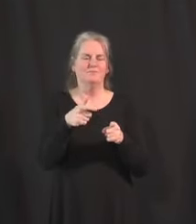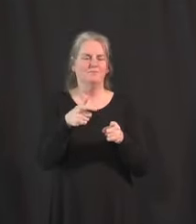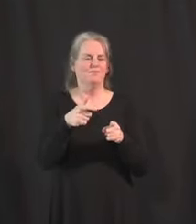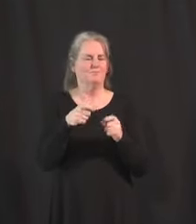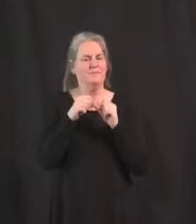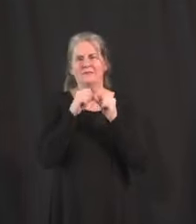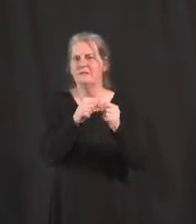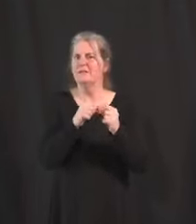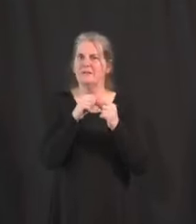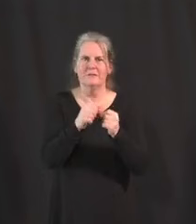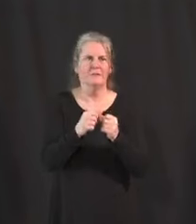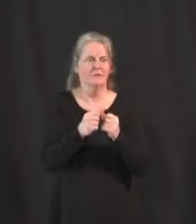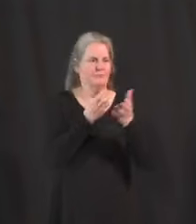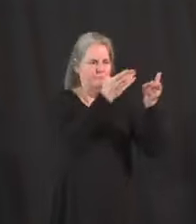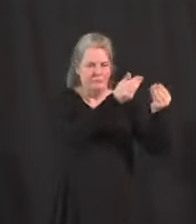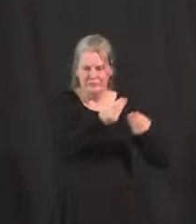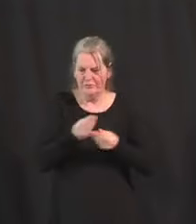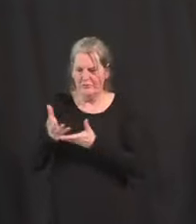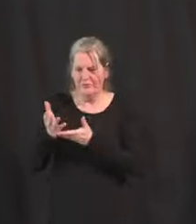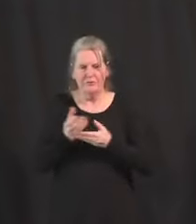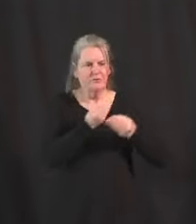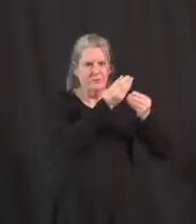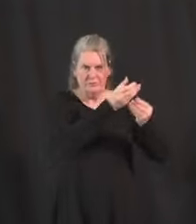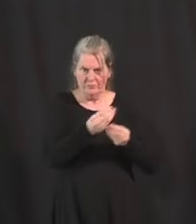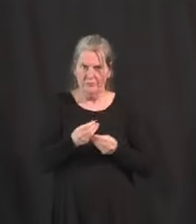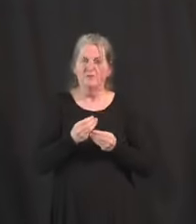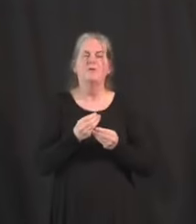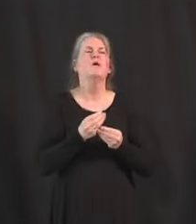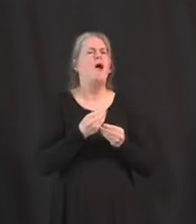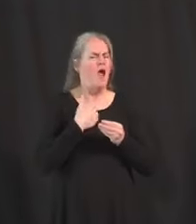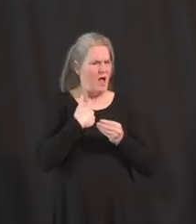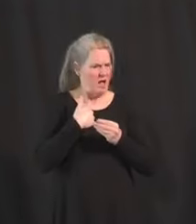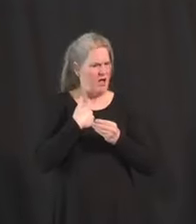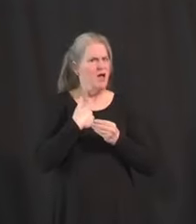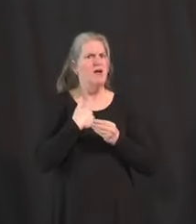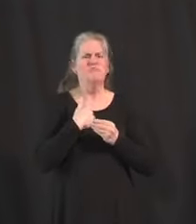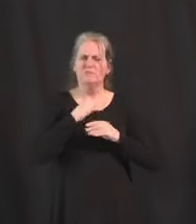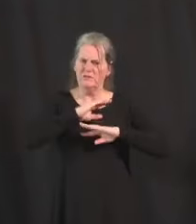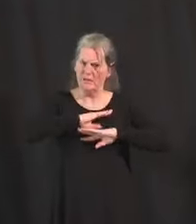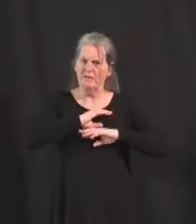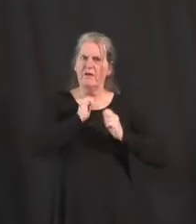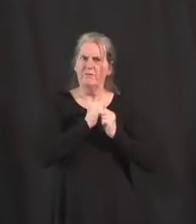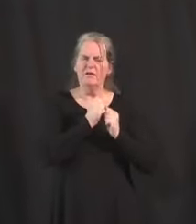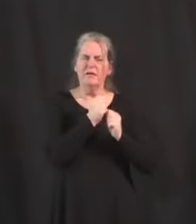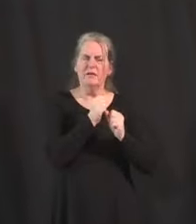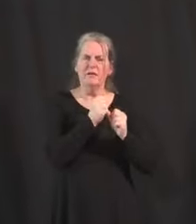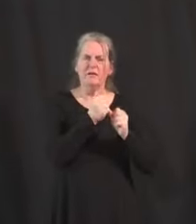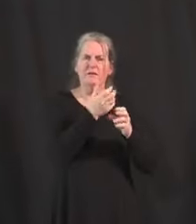ABOUT GOOD SUPPLIES. THERE WAS EVEN -- IN THE NEWS THIS MORNING, WE HAD TALKED